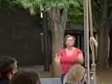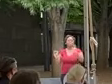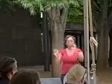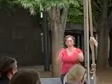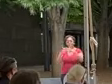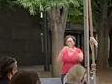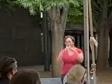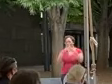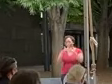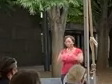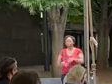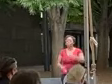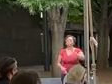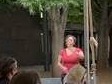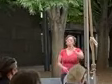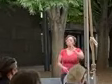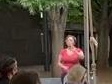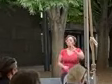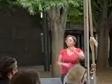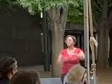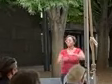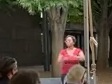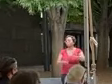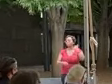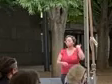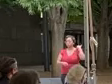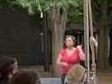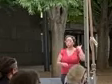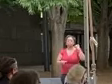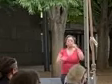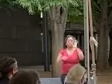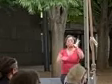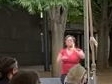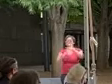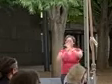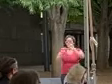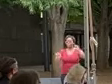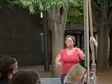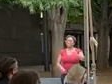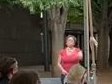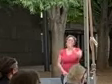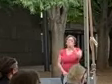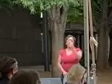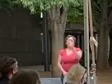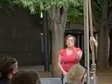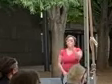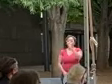Thirty-one years ago, former President George HW Bush signed the Americans with Disabilities Act